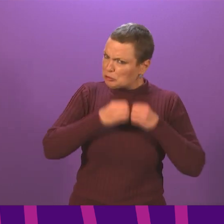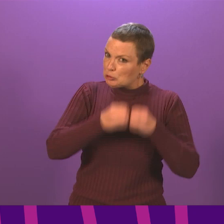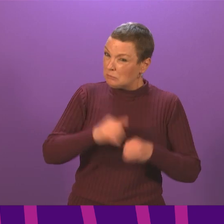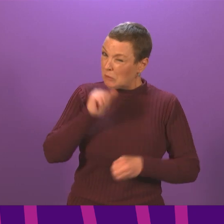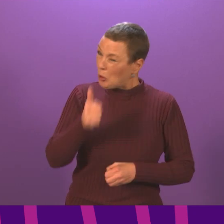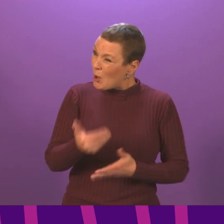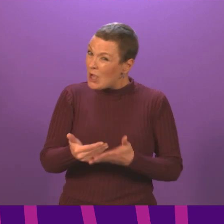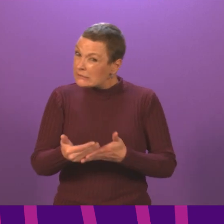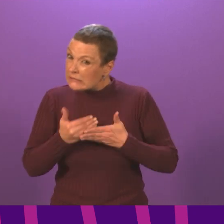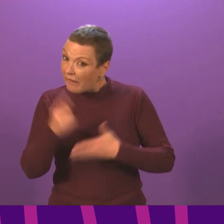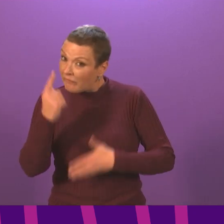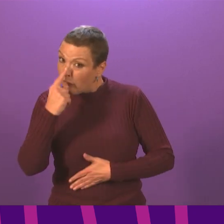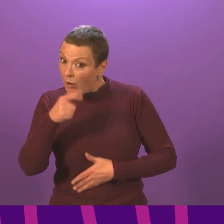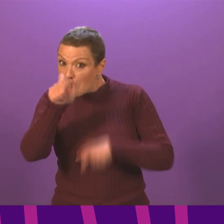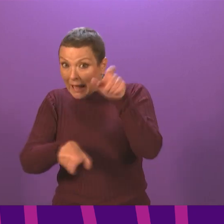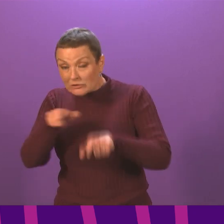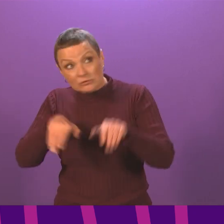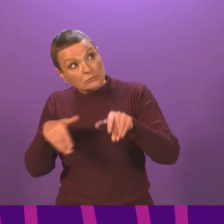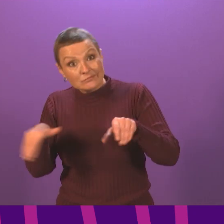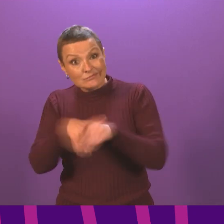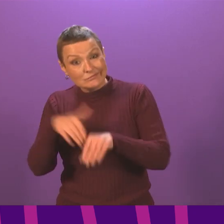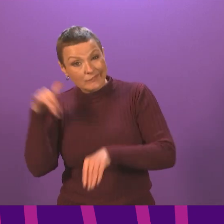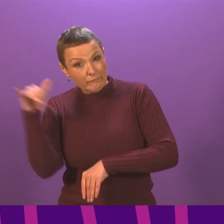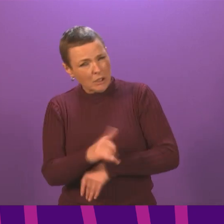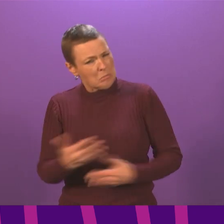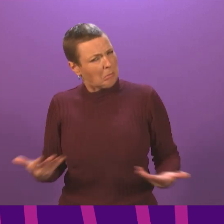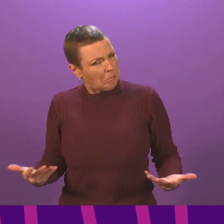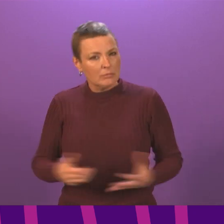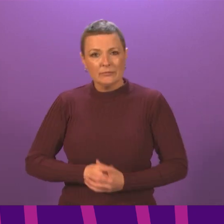it is a safe thing to do for students but not for airline passengers?